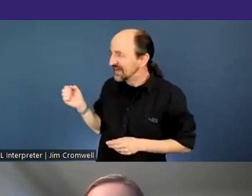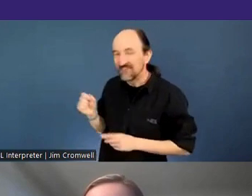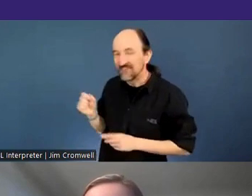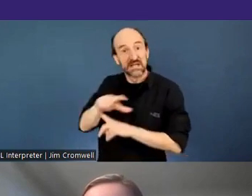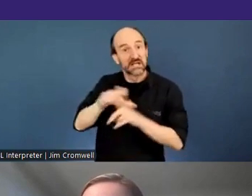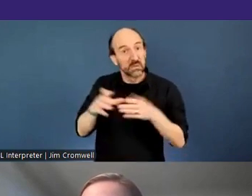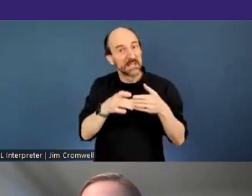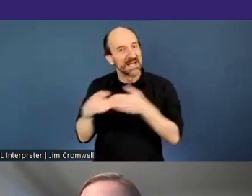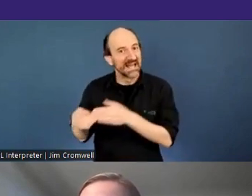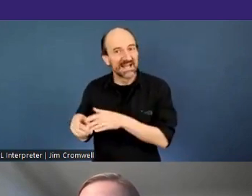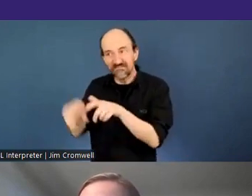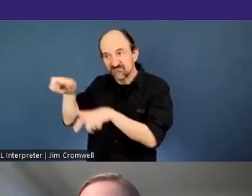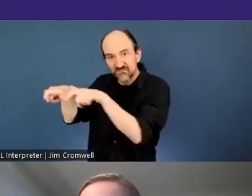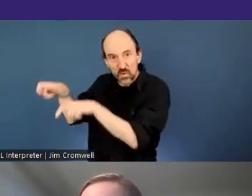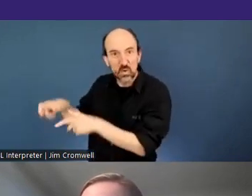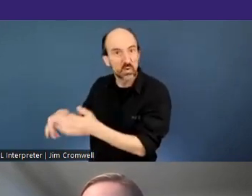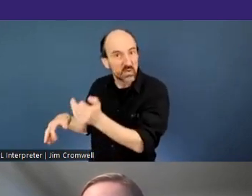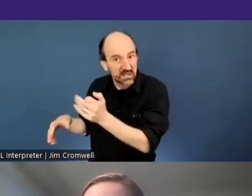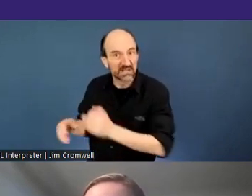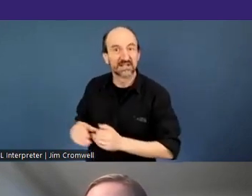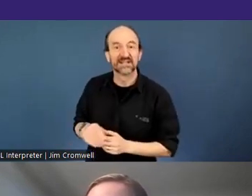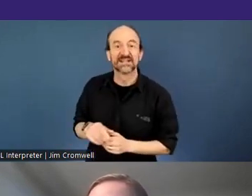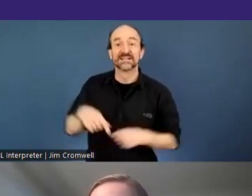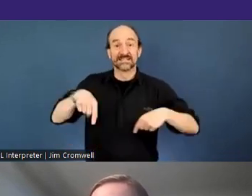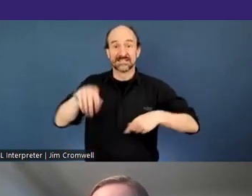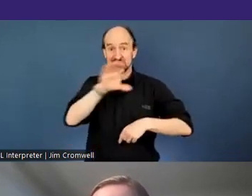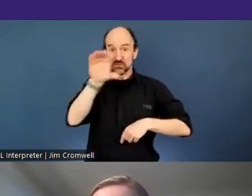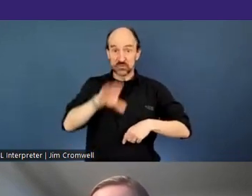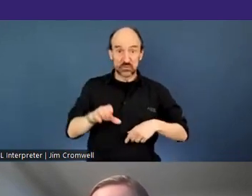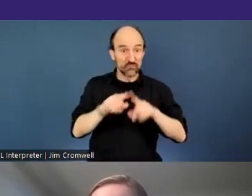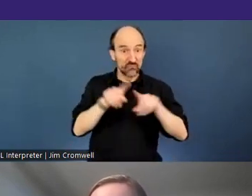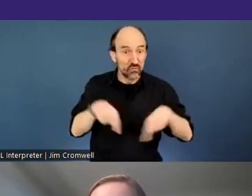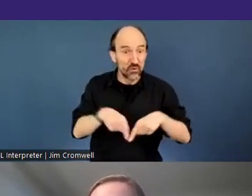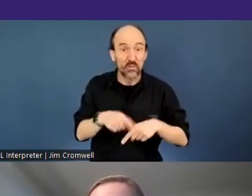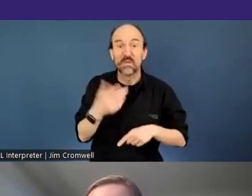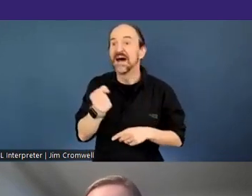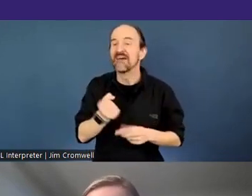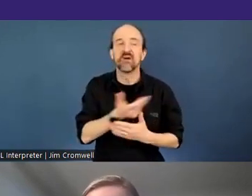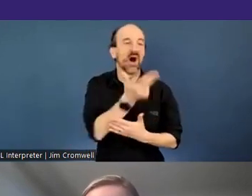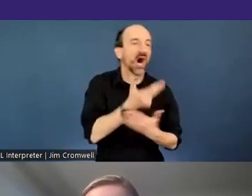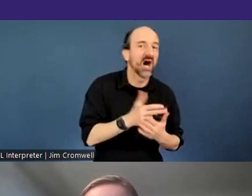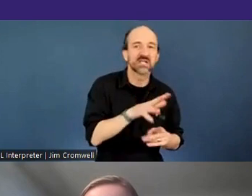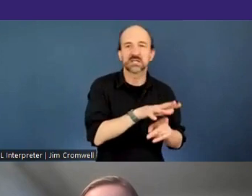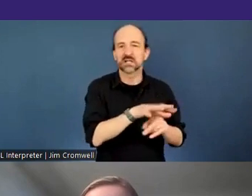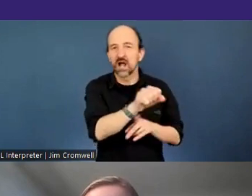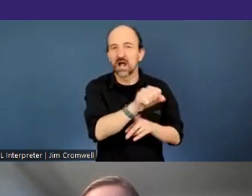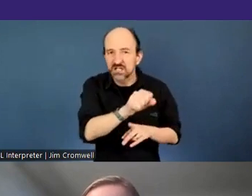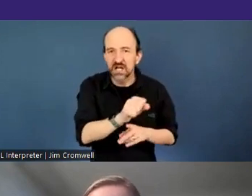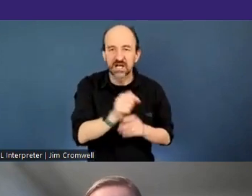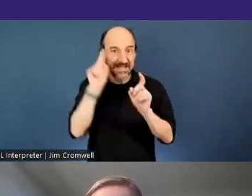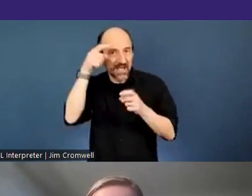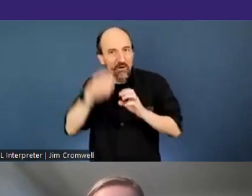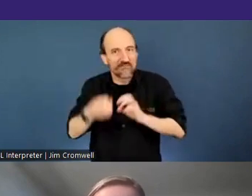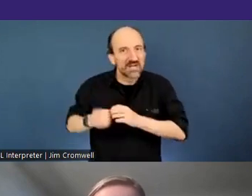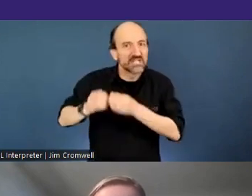colleagues in the Zoom room with us. Arts an culture, cultural innovation for social change. That's amazing.